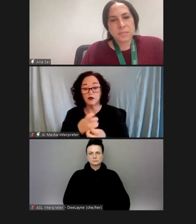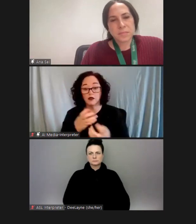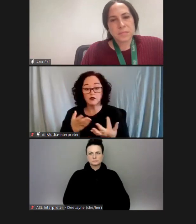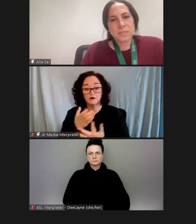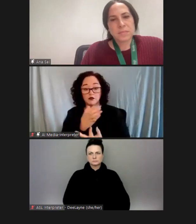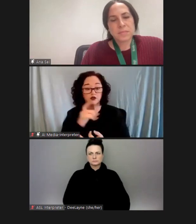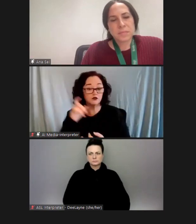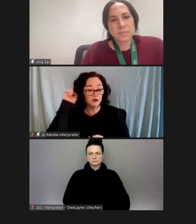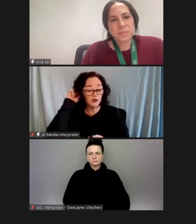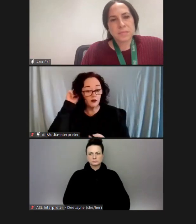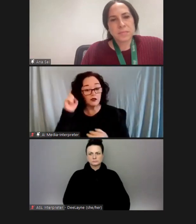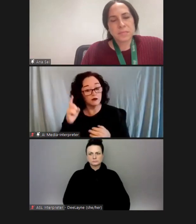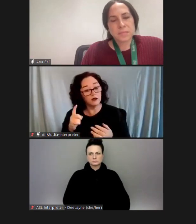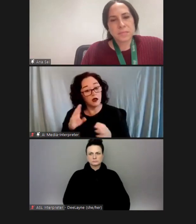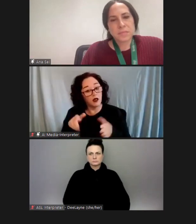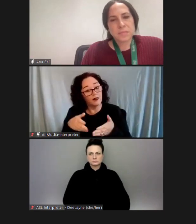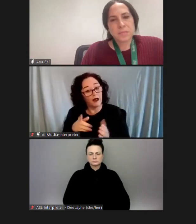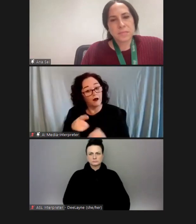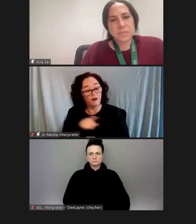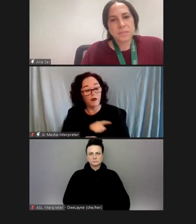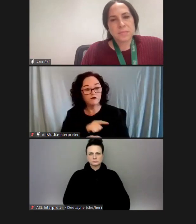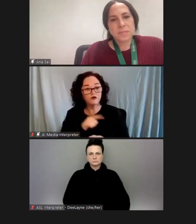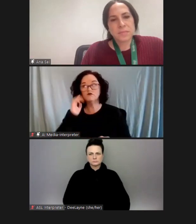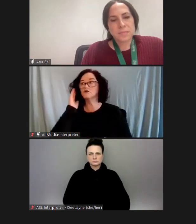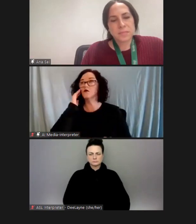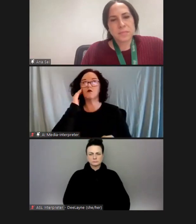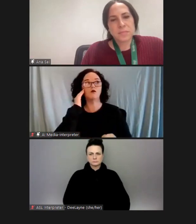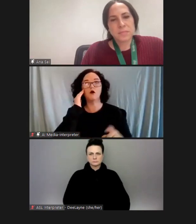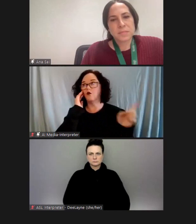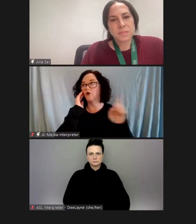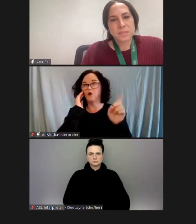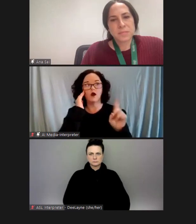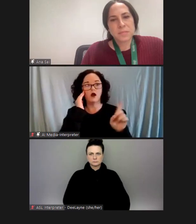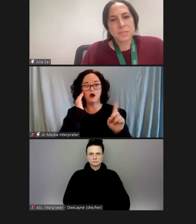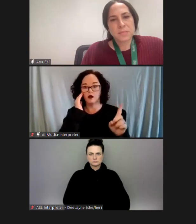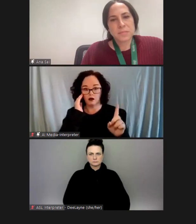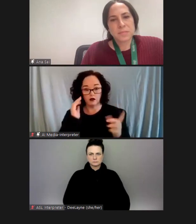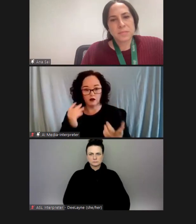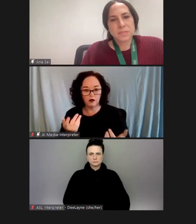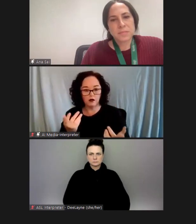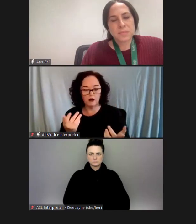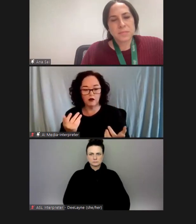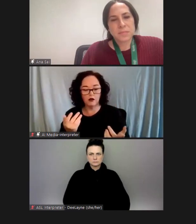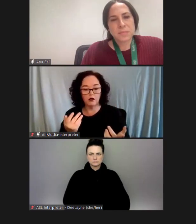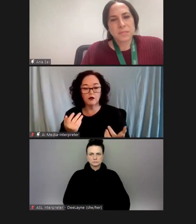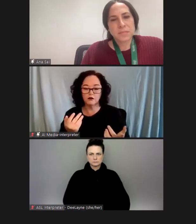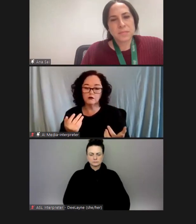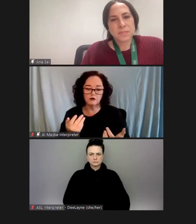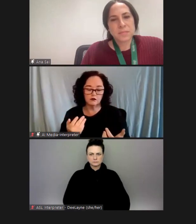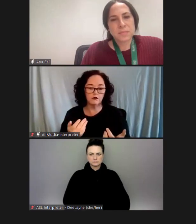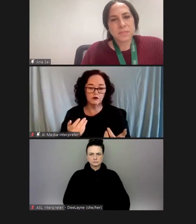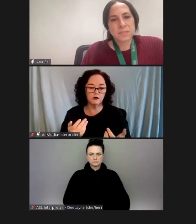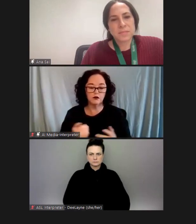sound and if it is that that's great we